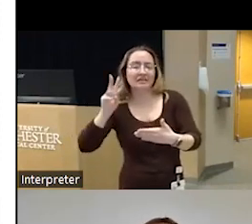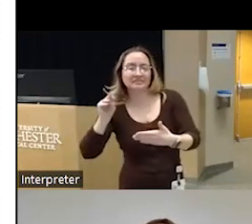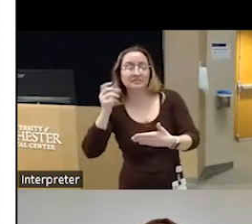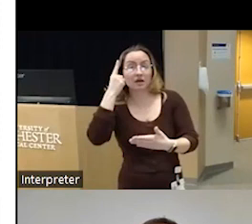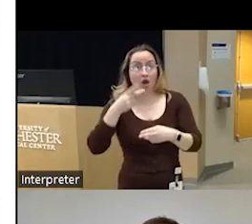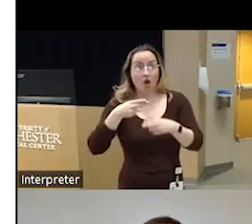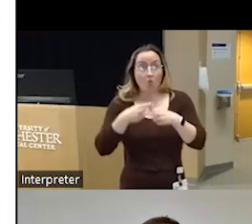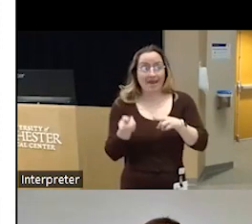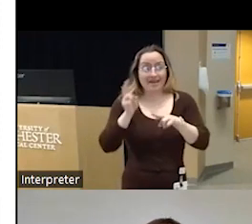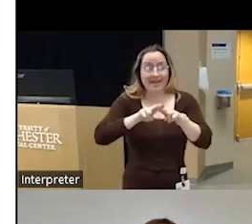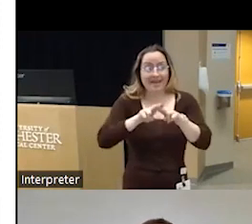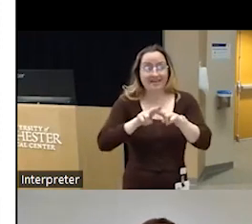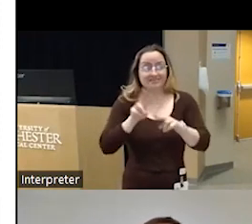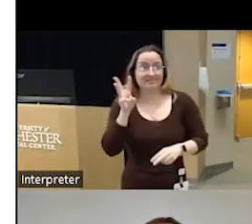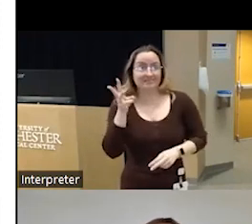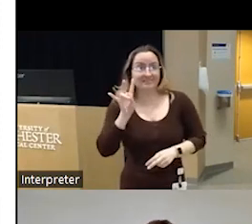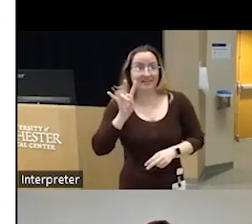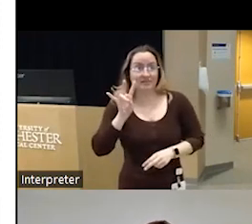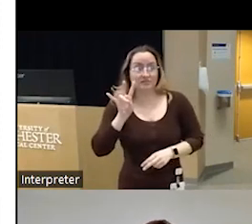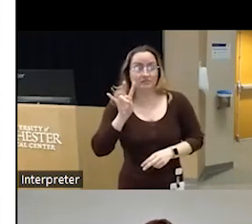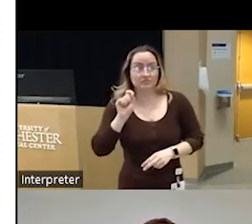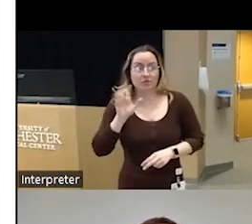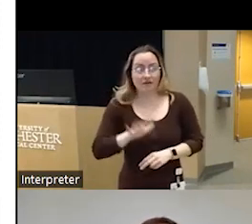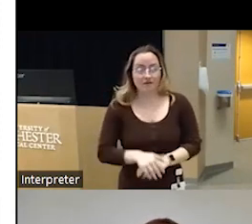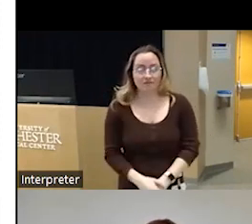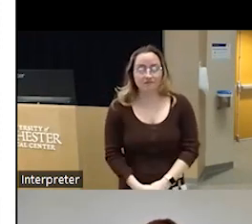functioning not just self-image and well-being.